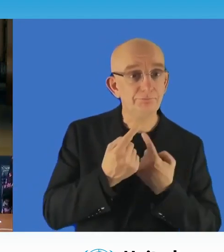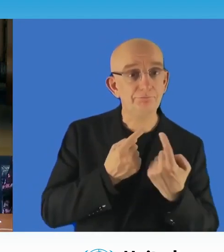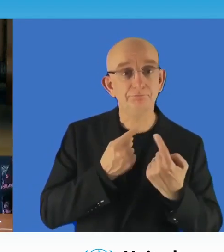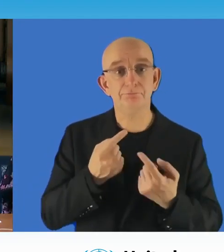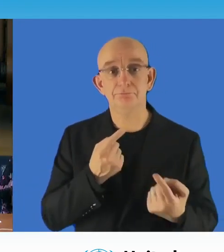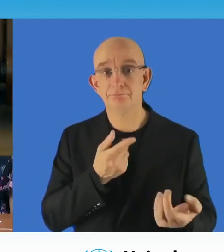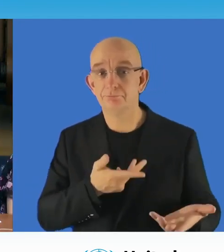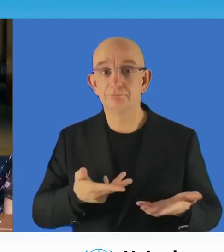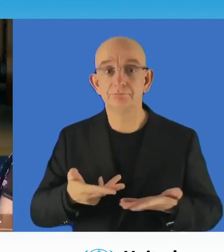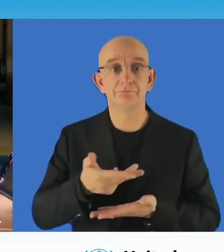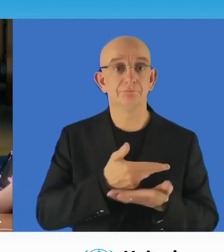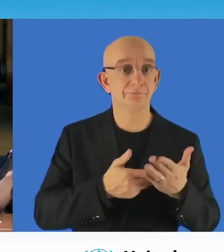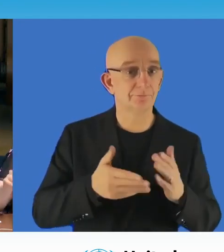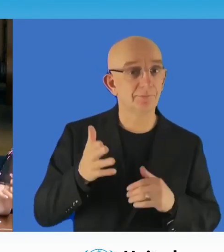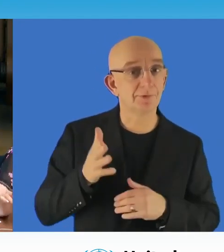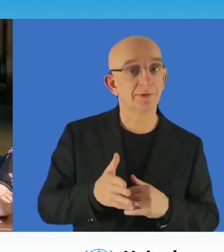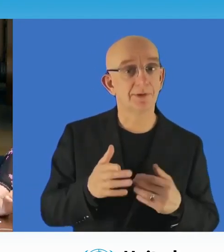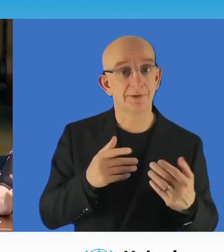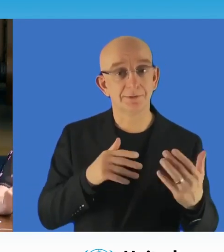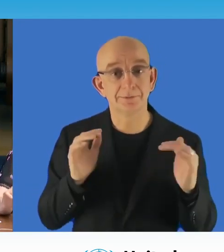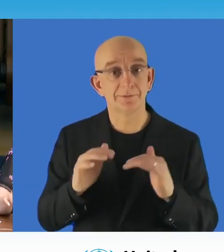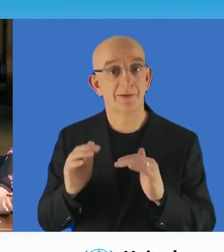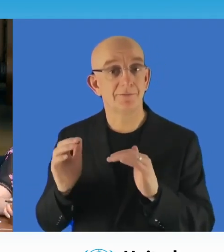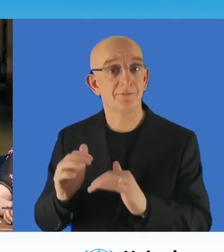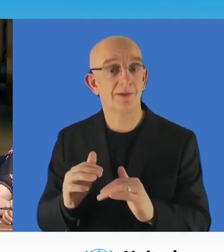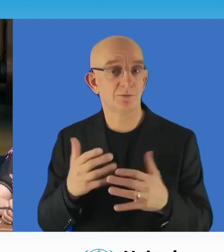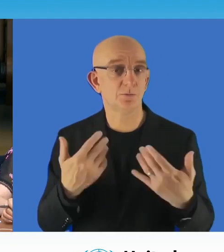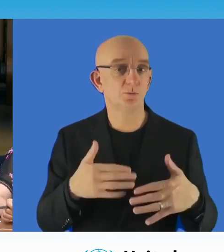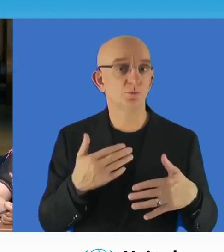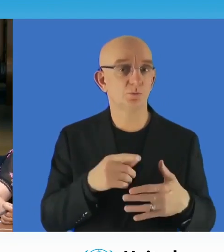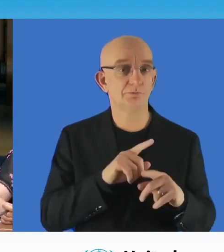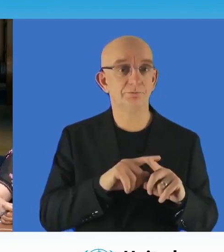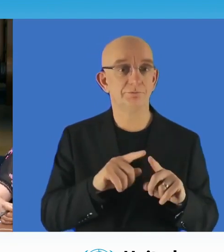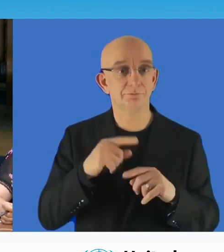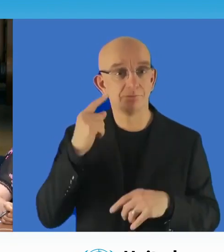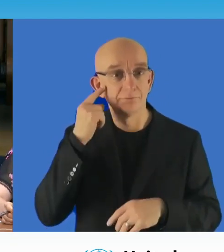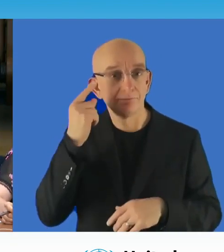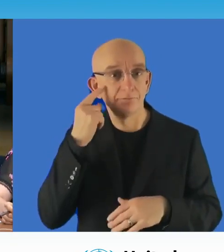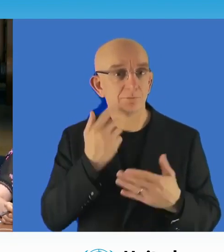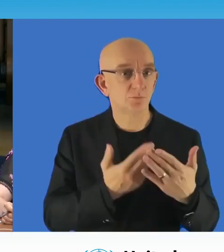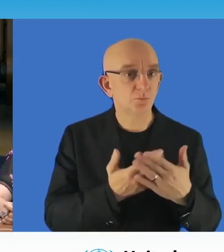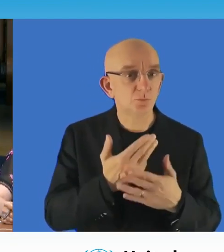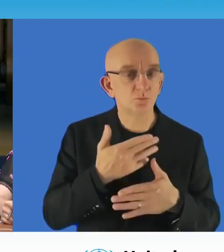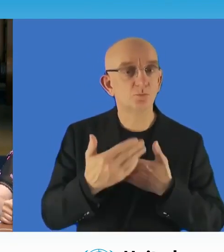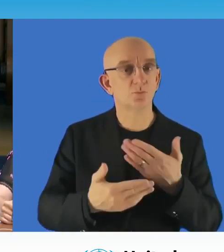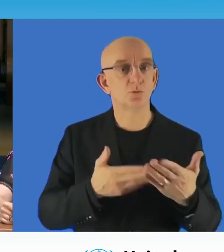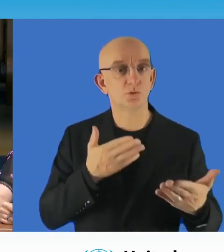all the initiatives and innovation ideas that has been proposed during past 3 days and start